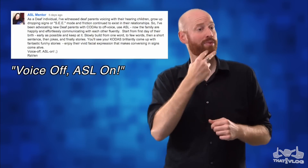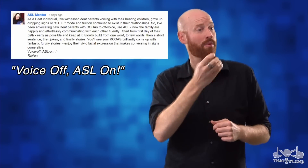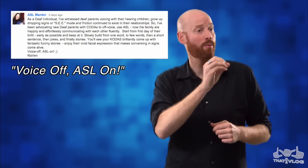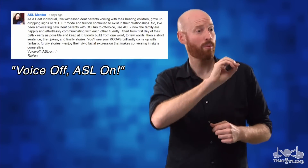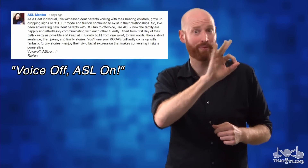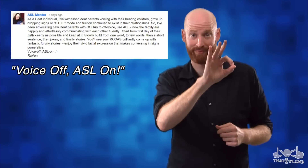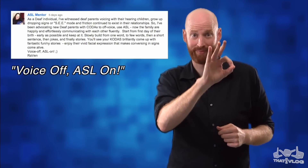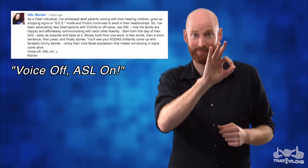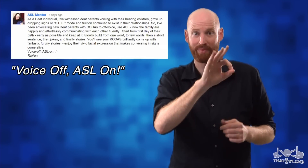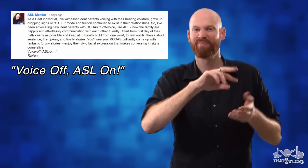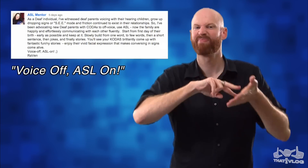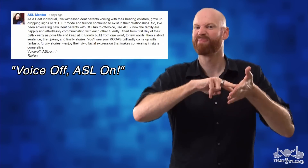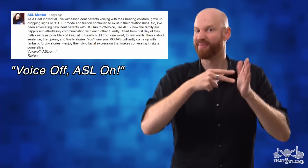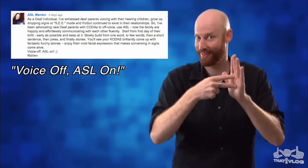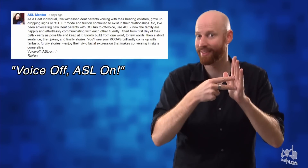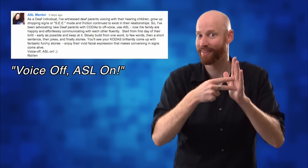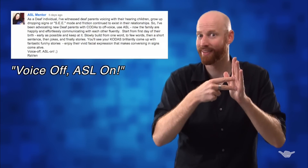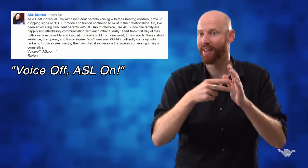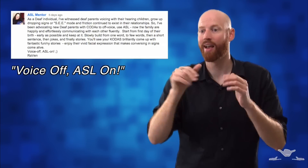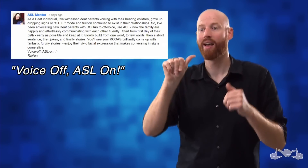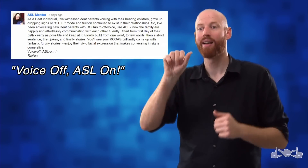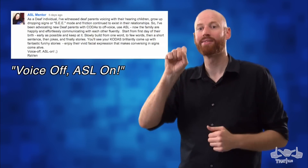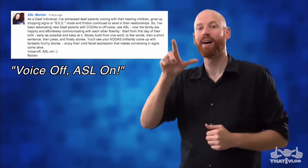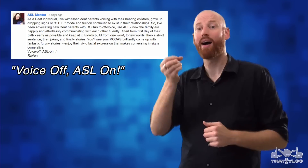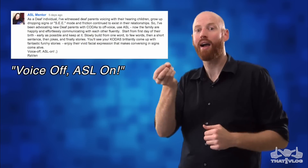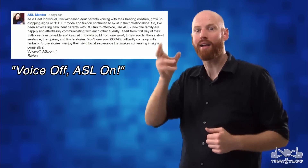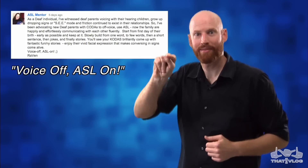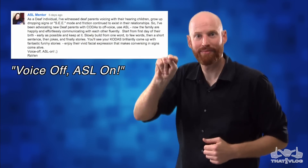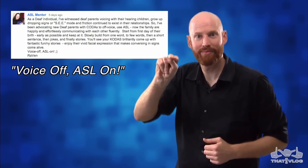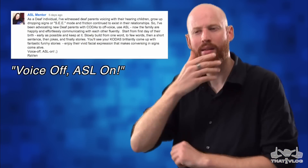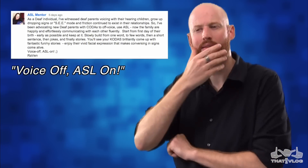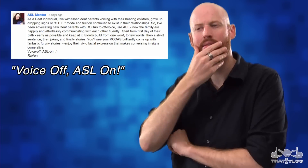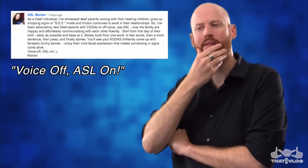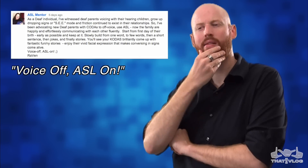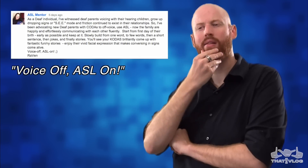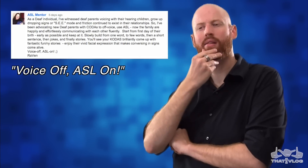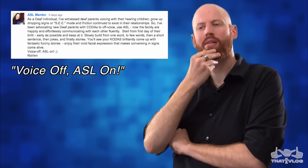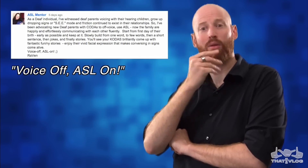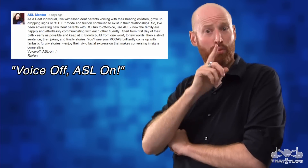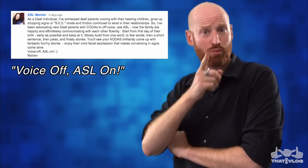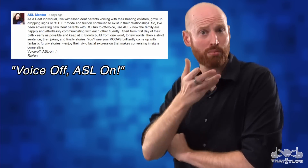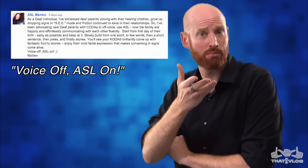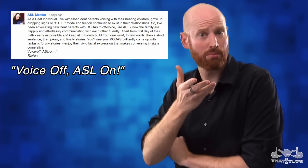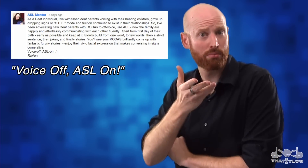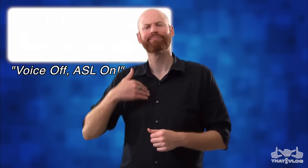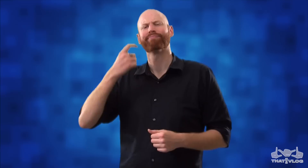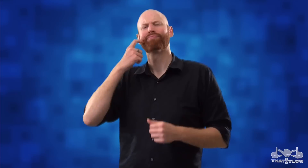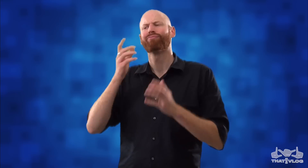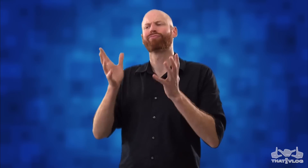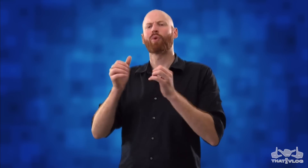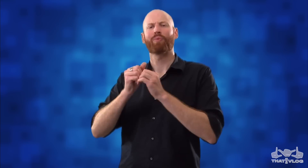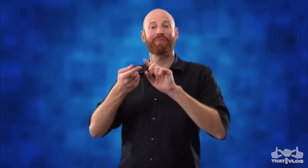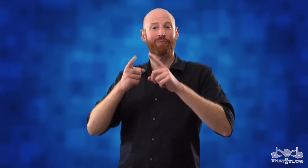"Voice Off," means "ASL On!" I thought about that... do you think it's true?